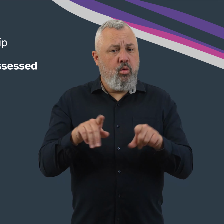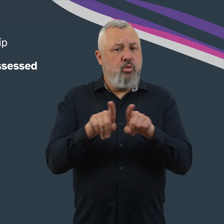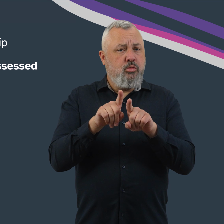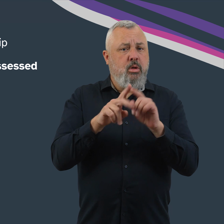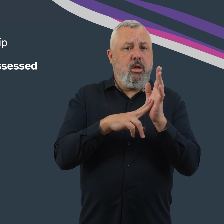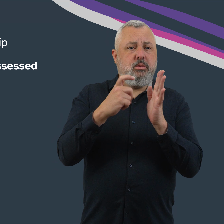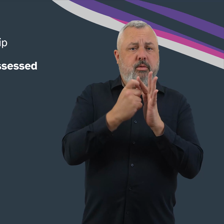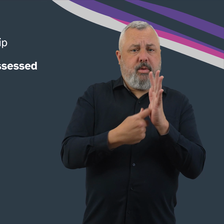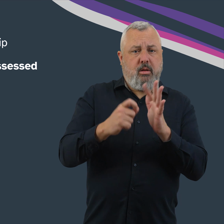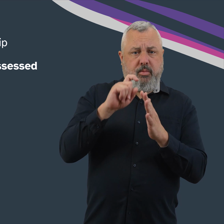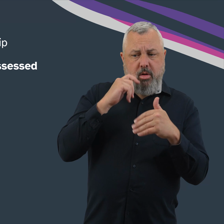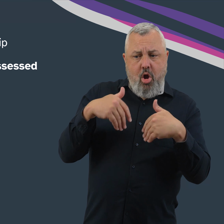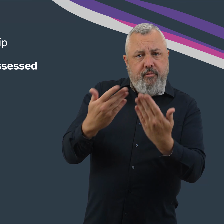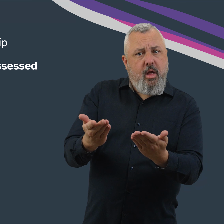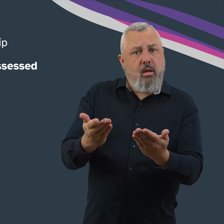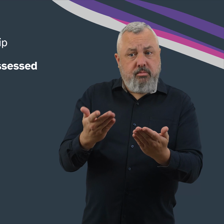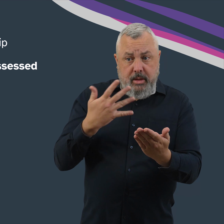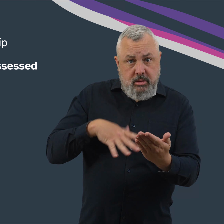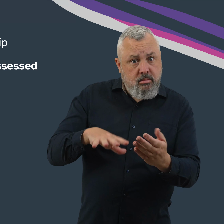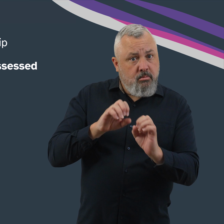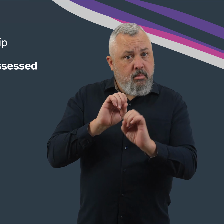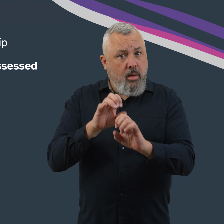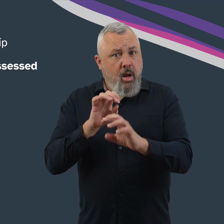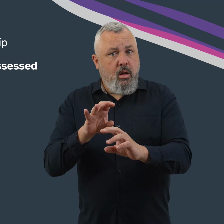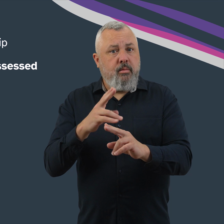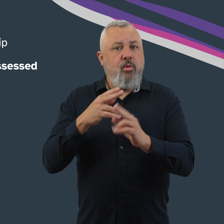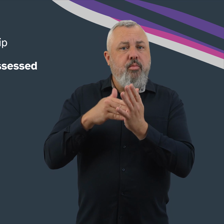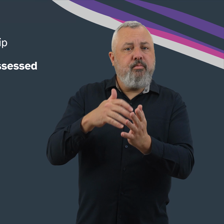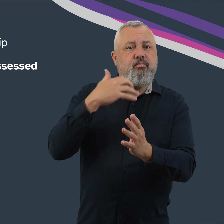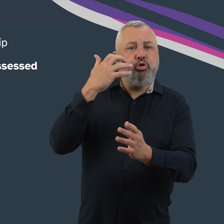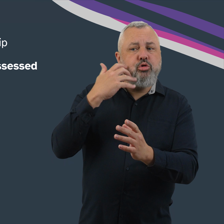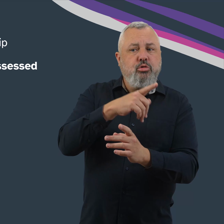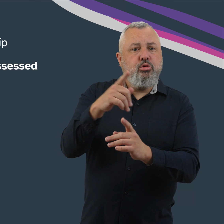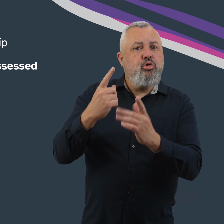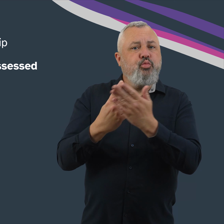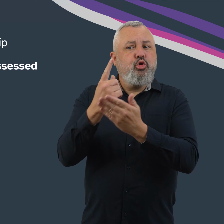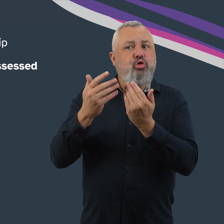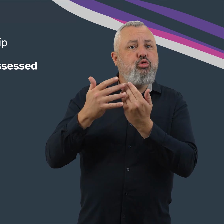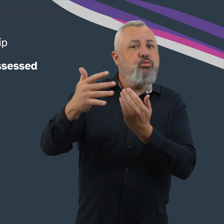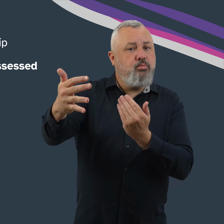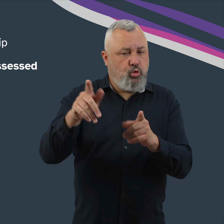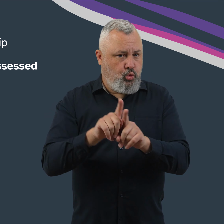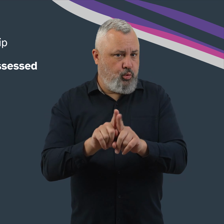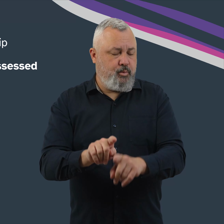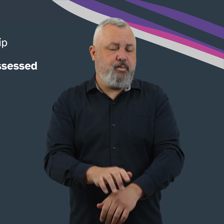Feedback will be offered to applicants to support future opportunities.